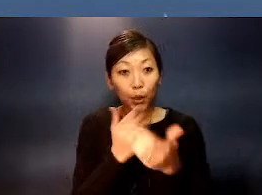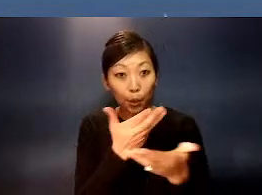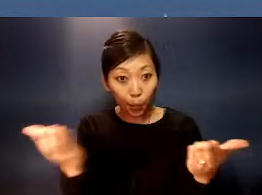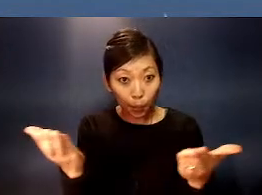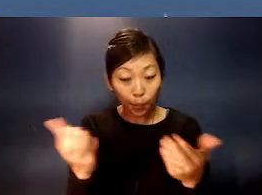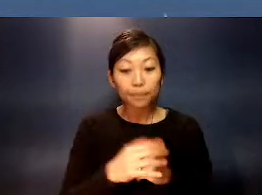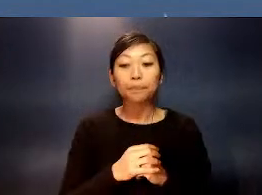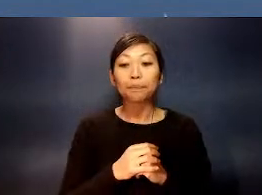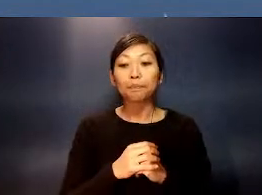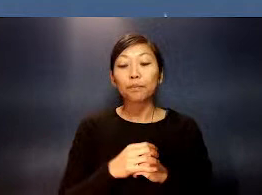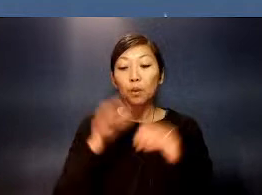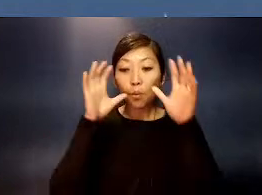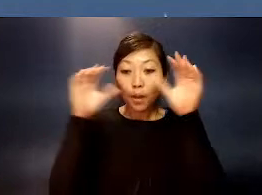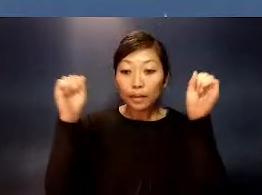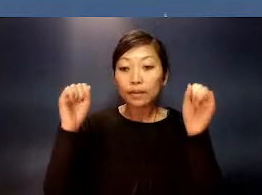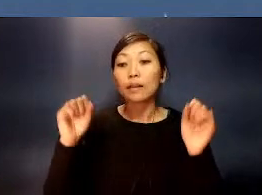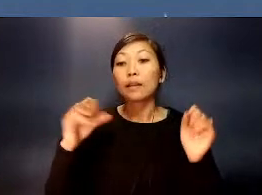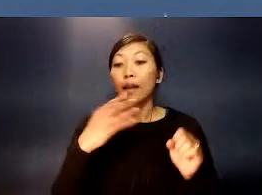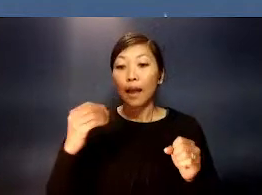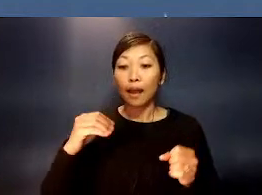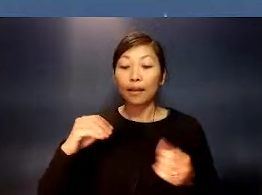GONE BEFORE ME LIKE JULIA AND VALENTIA, I STRONGLY URGE